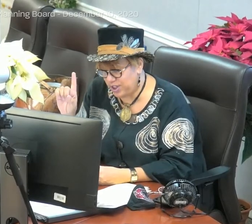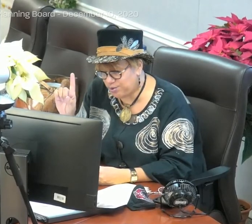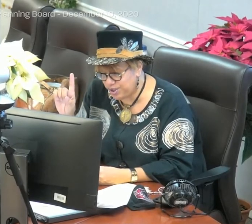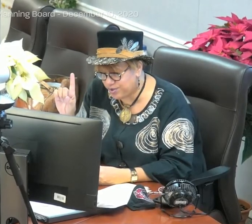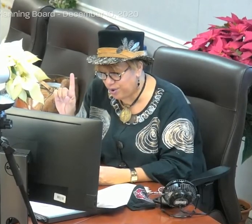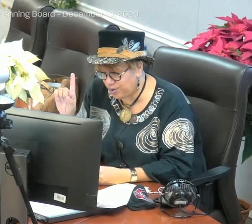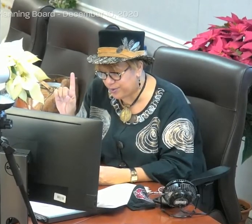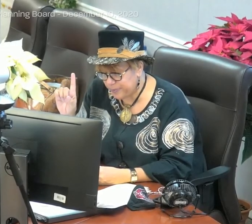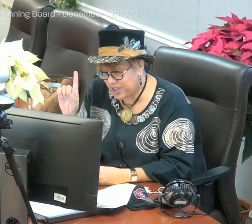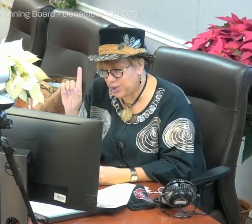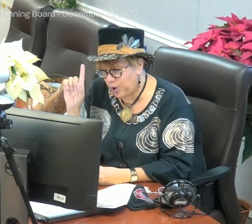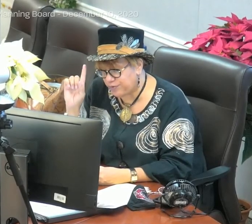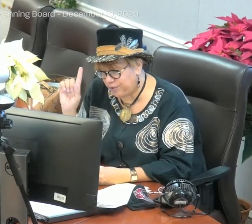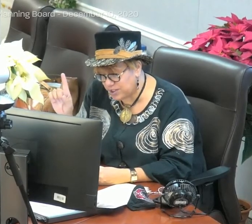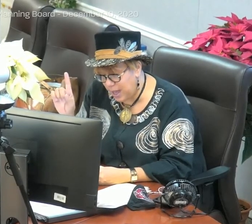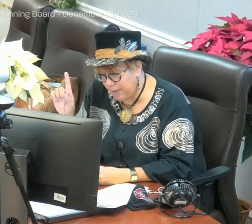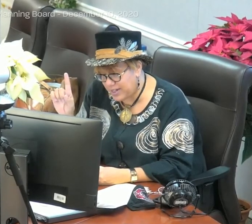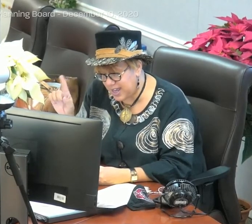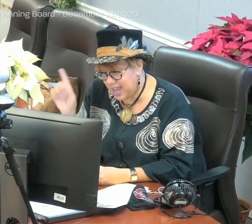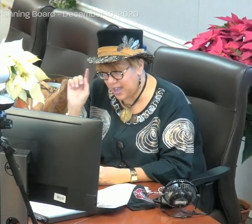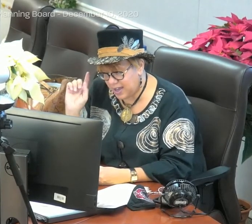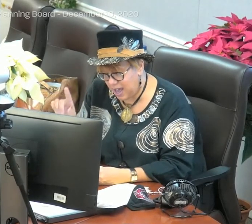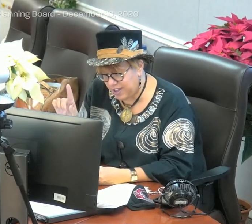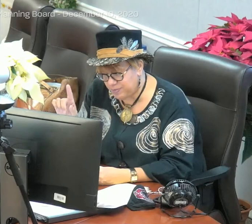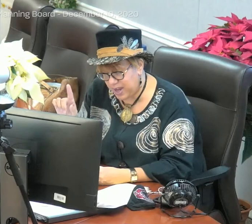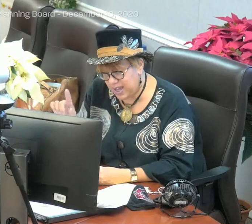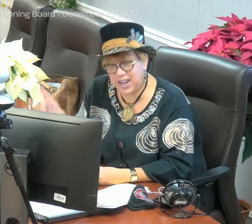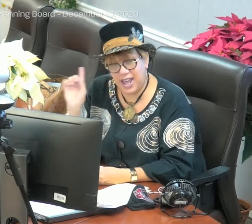two years old. And she worked full-time by day college by night,